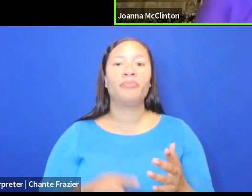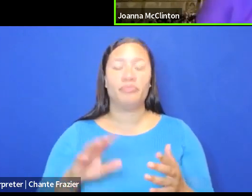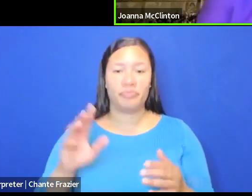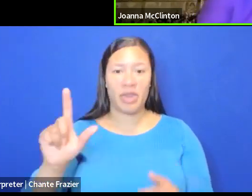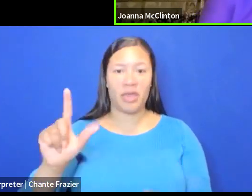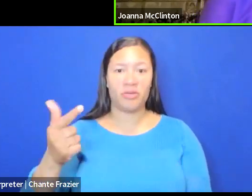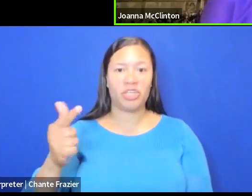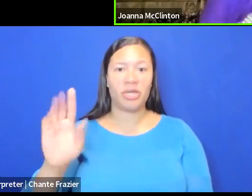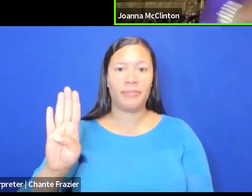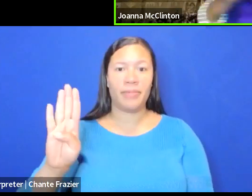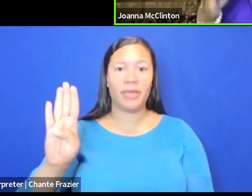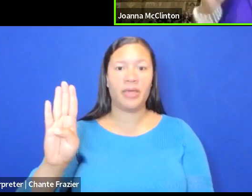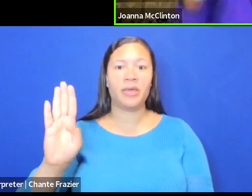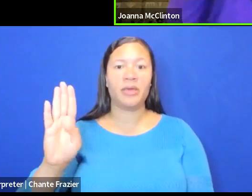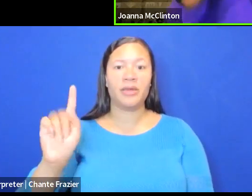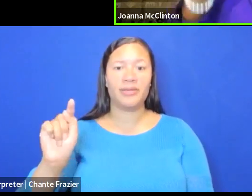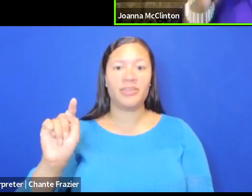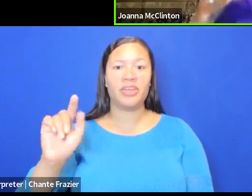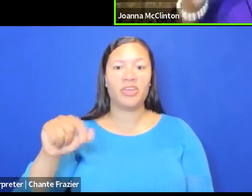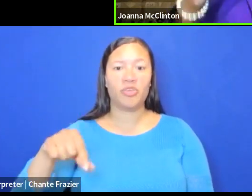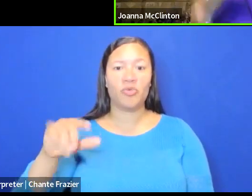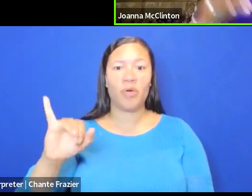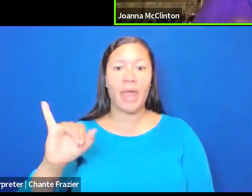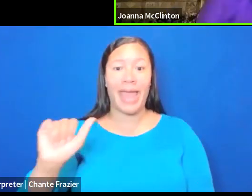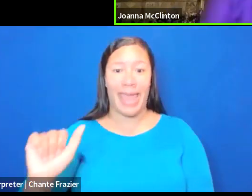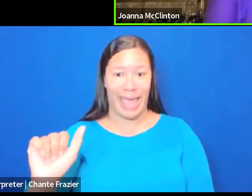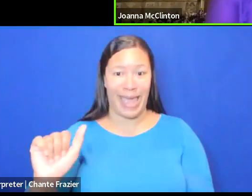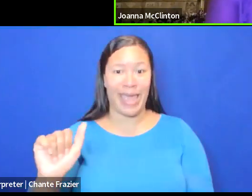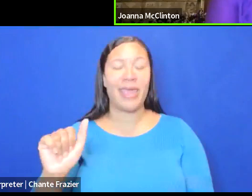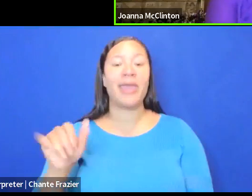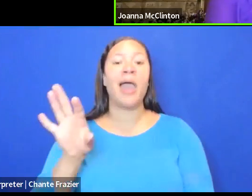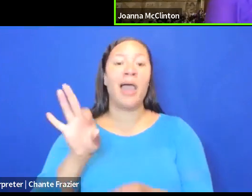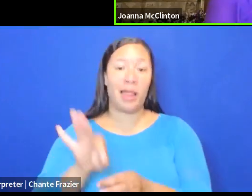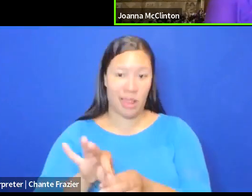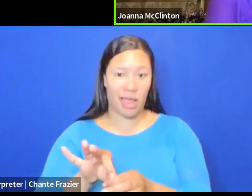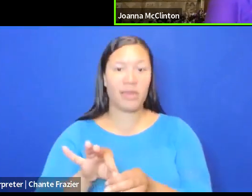categories.